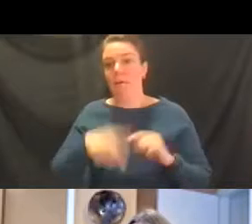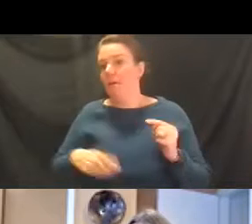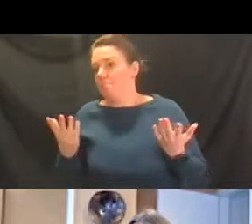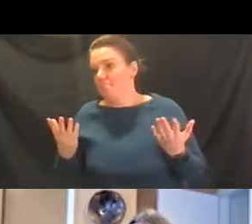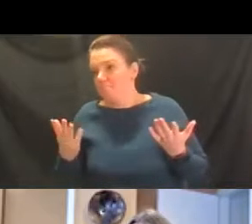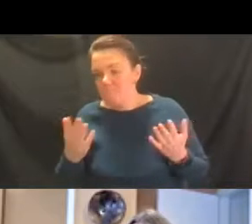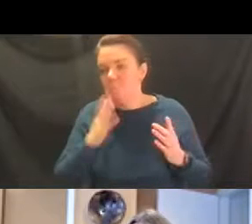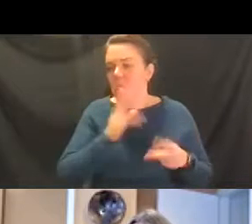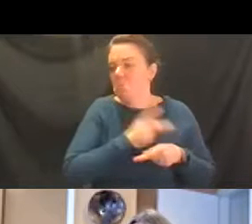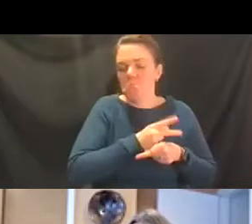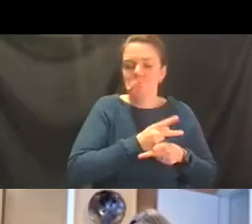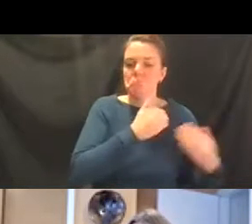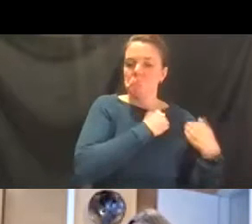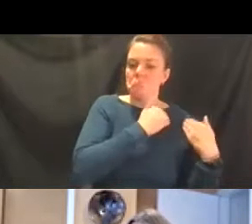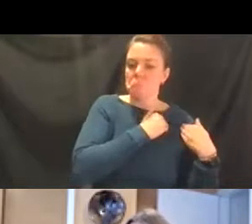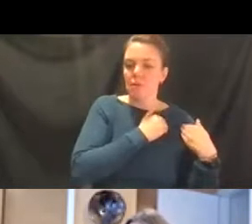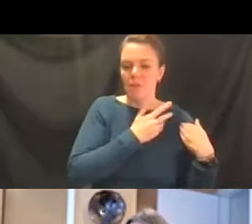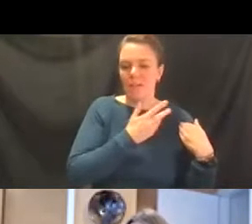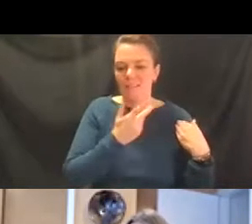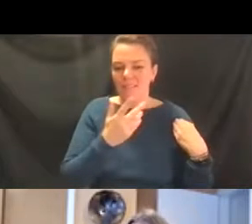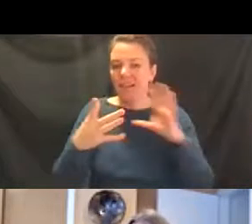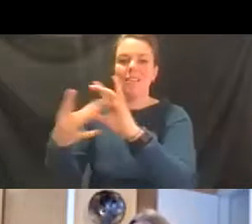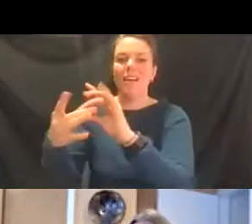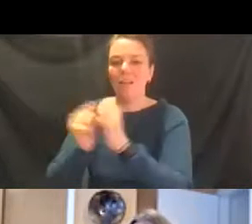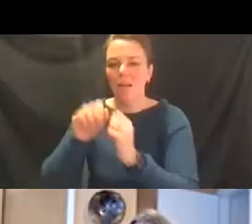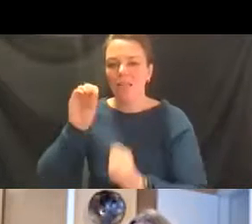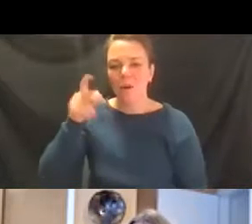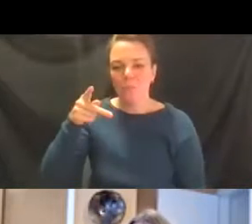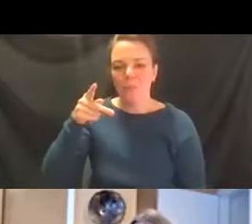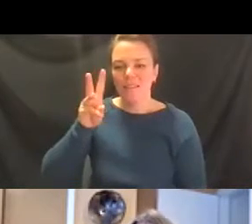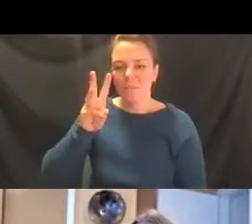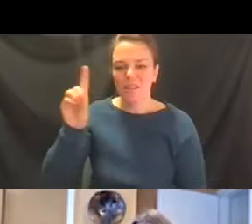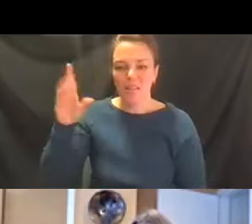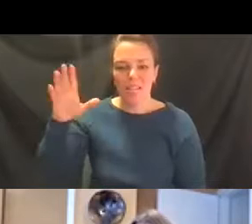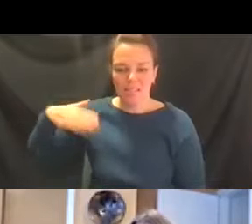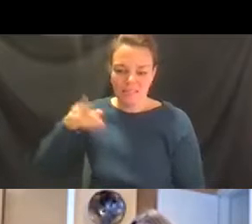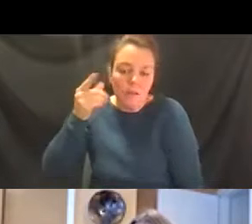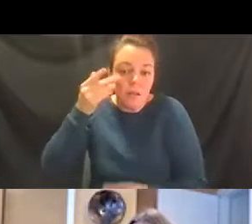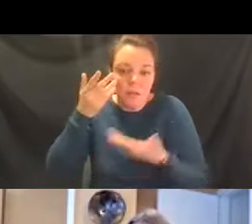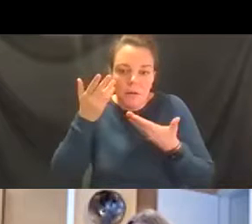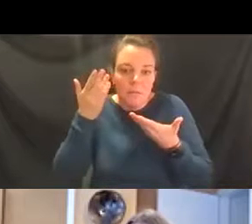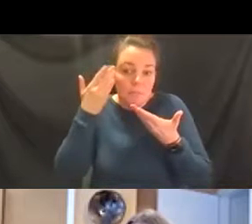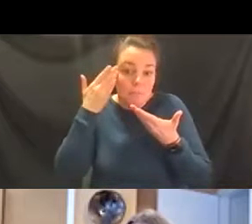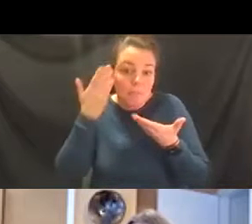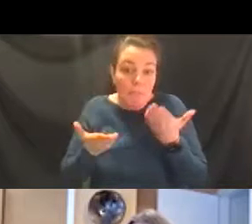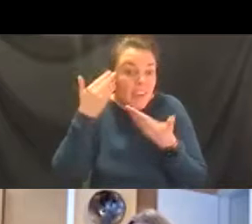and they may not be aware or in the know about the availability of OPWDD. I'm sure